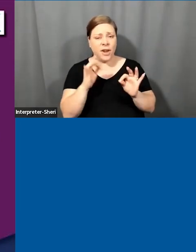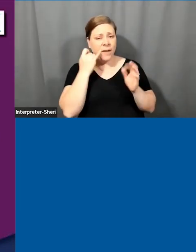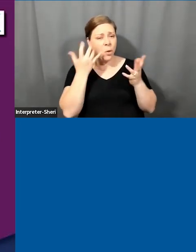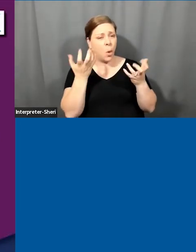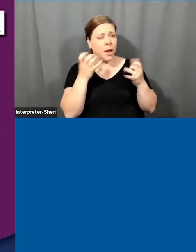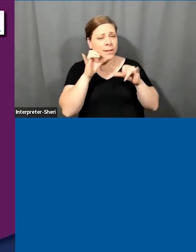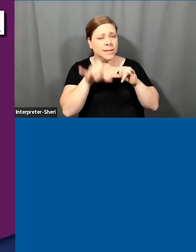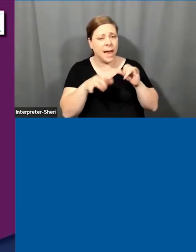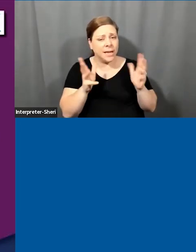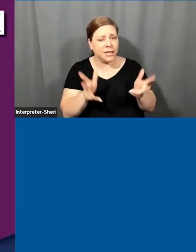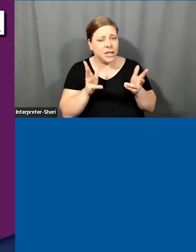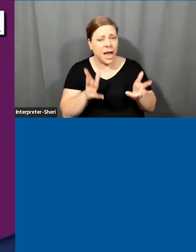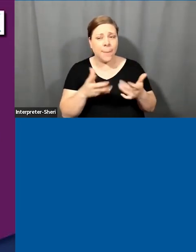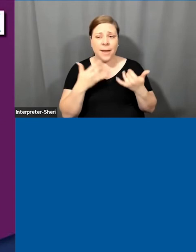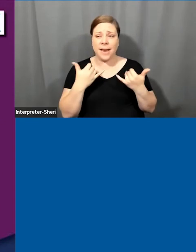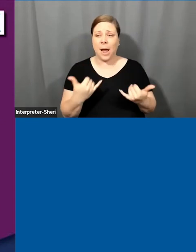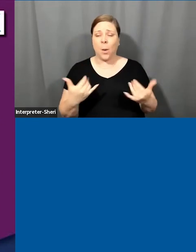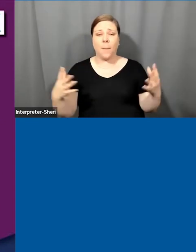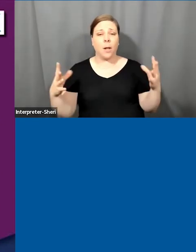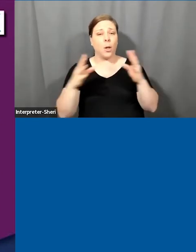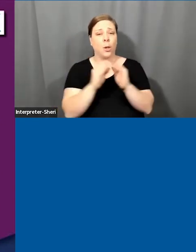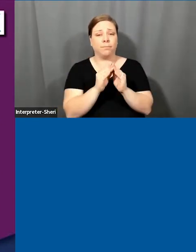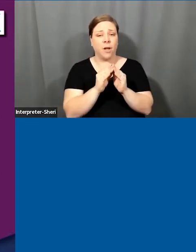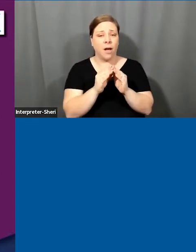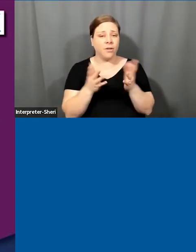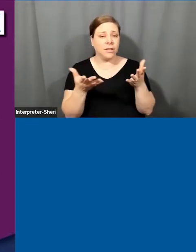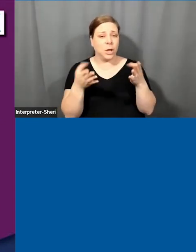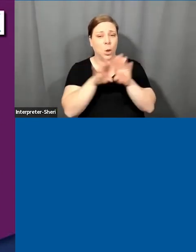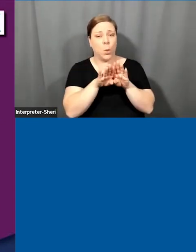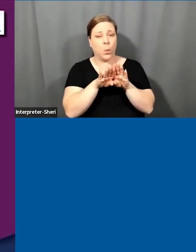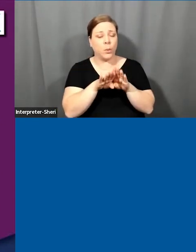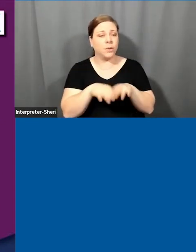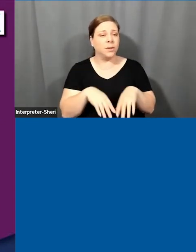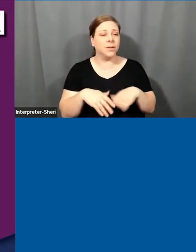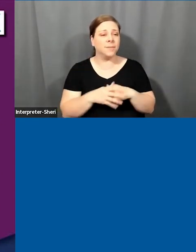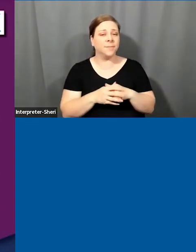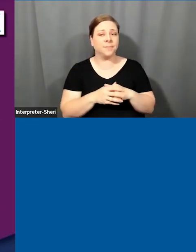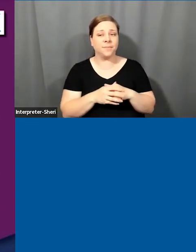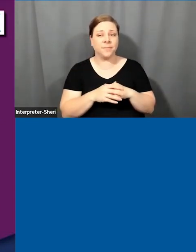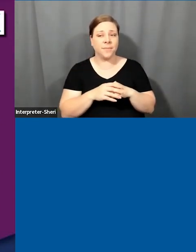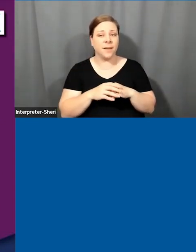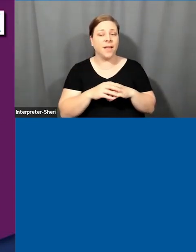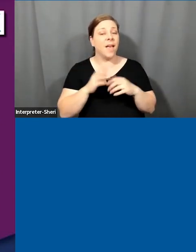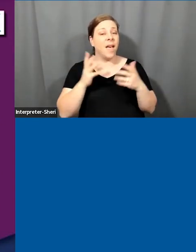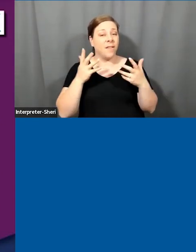but otherwise I'm just gonna close out the conference and we'll get everyone the slides and everything later once we have them updated.